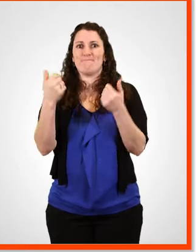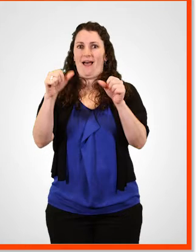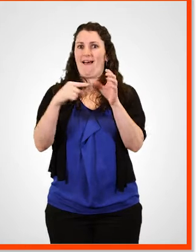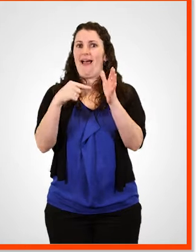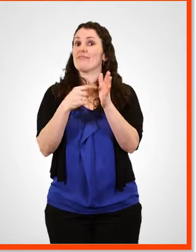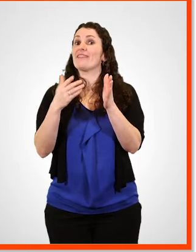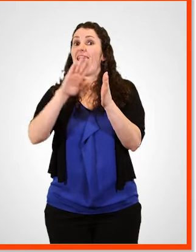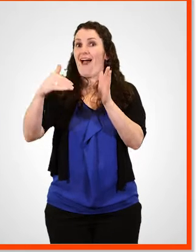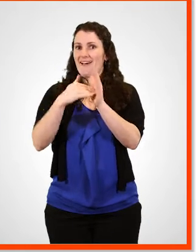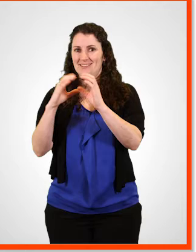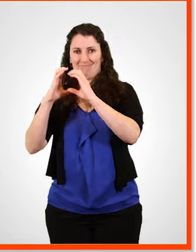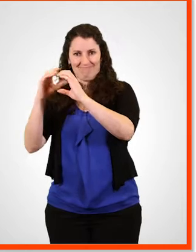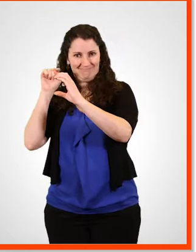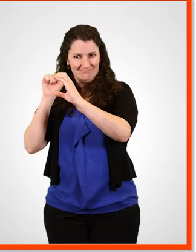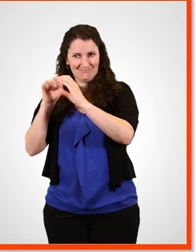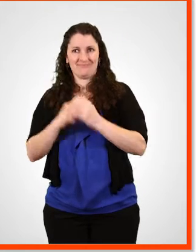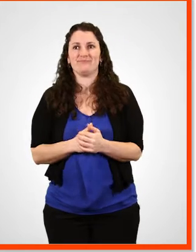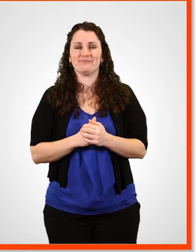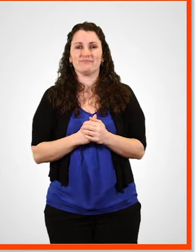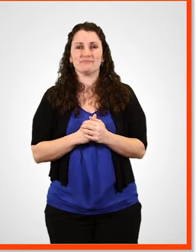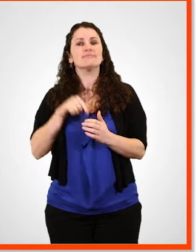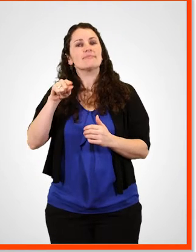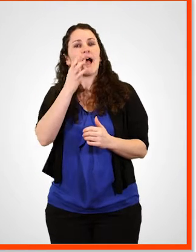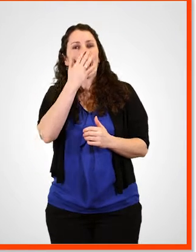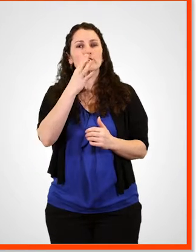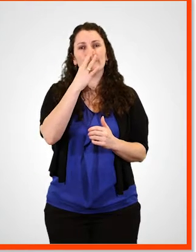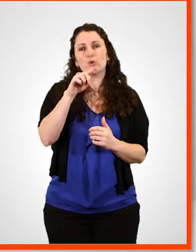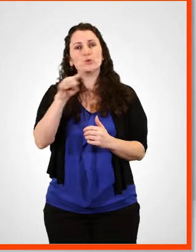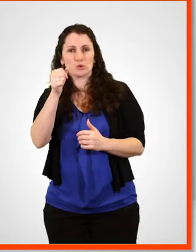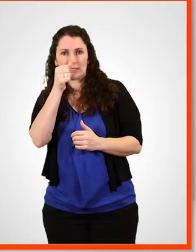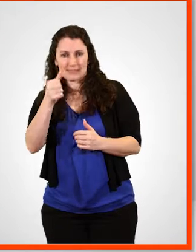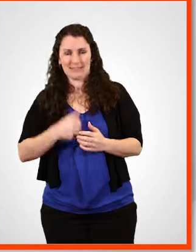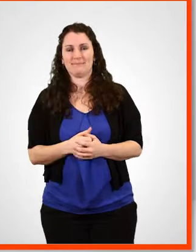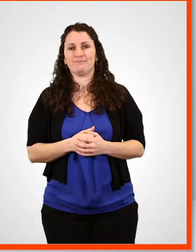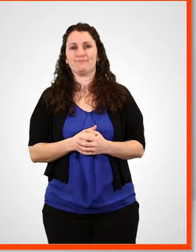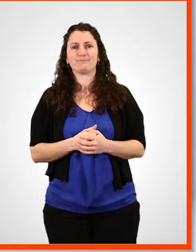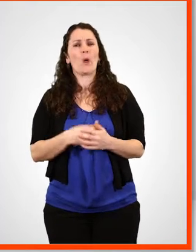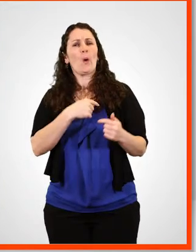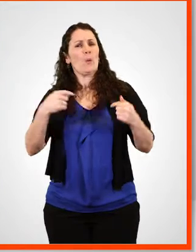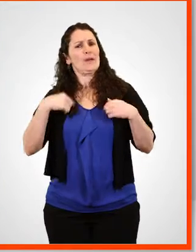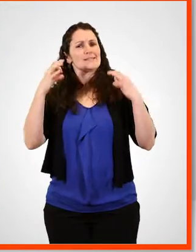and at the age range of 4 to 6. We decided to call this "well on the way"